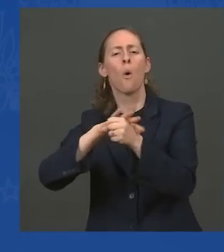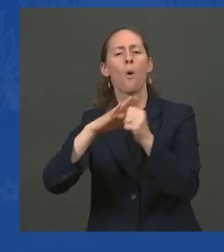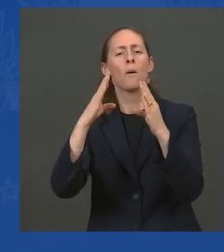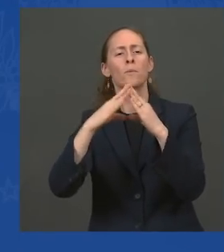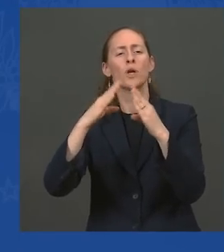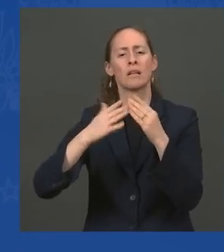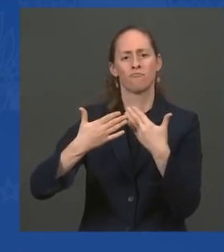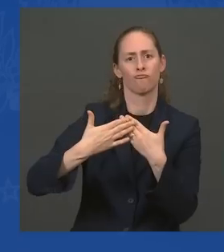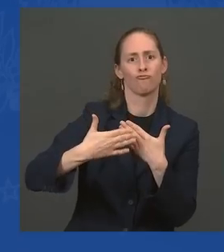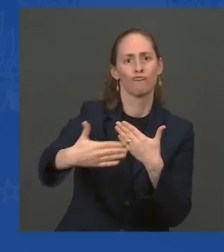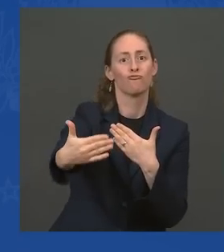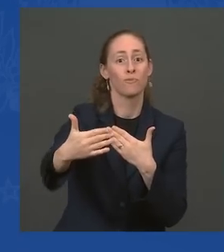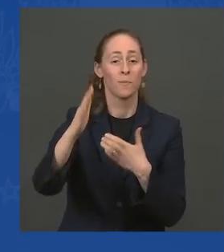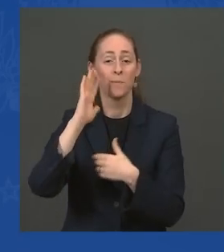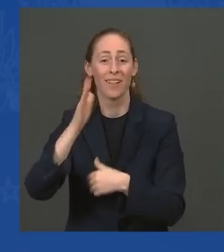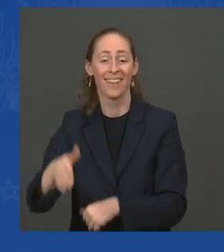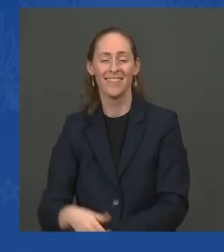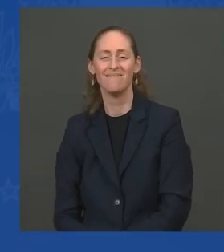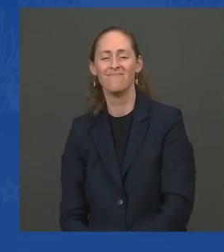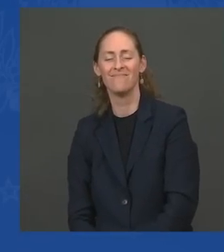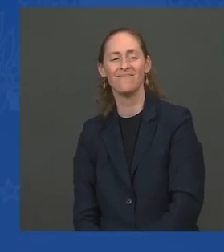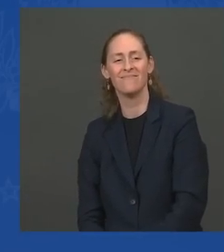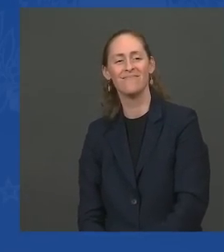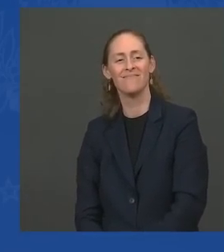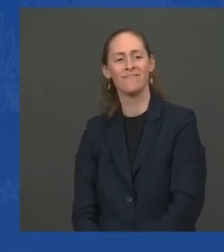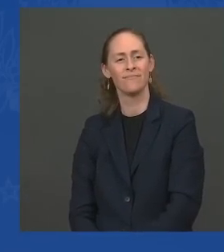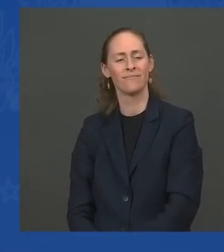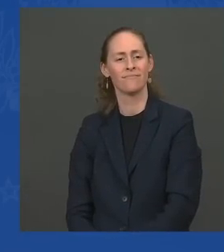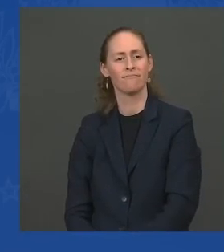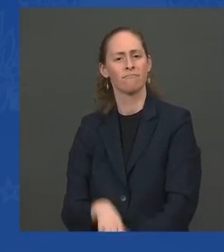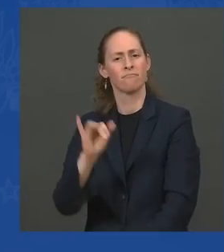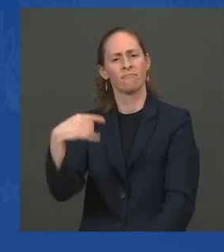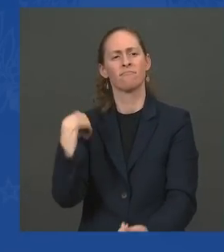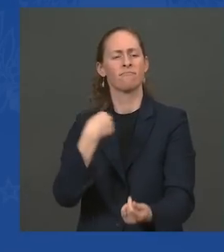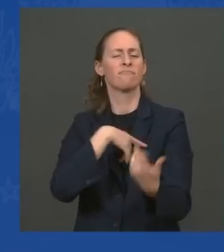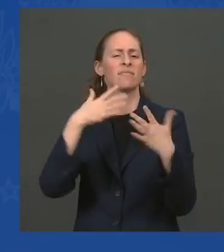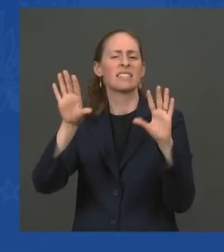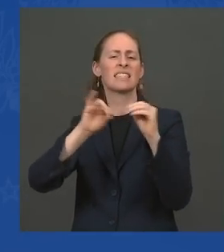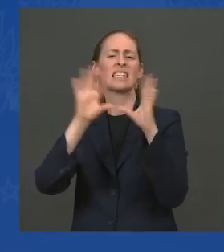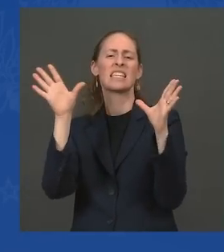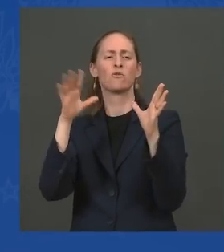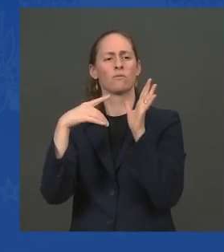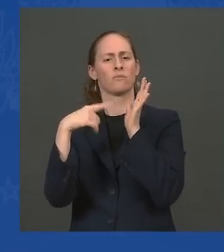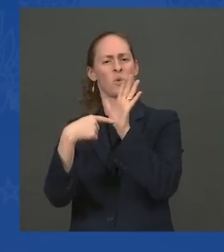That further emphasizes the commitment to all of the stakeholders on making the city a place